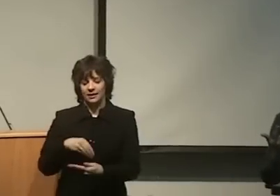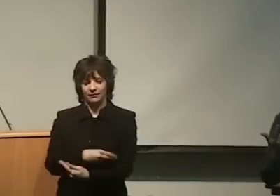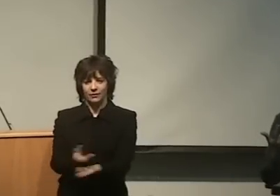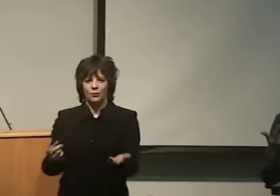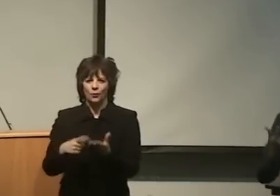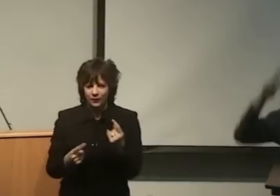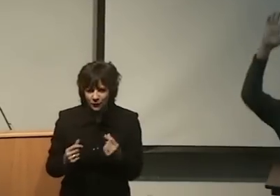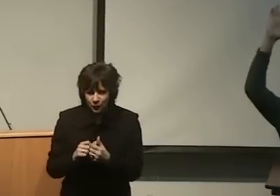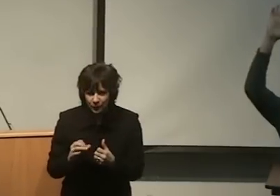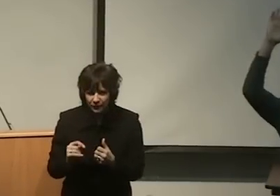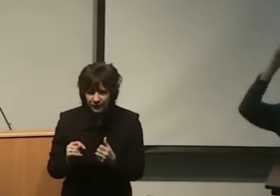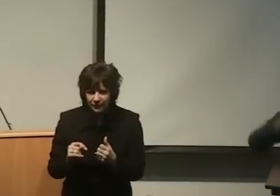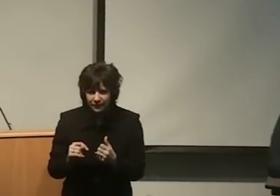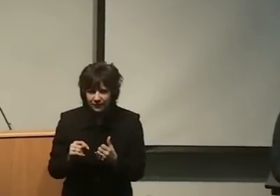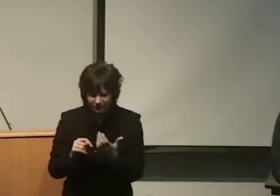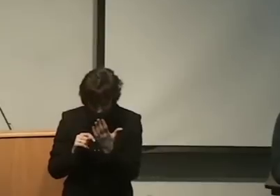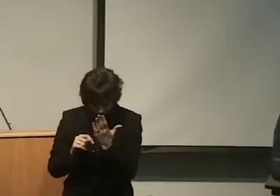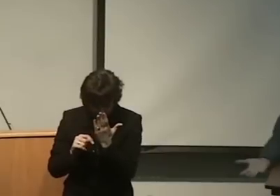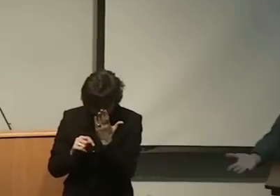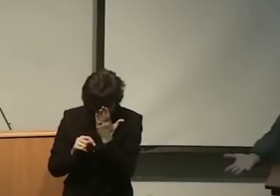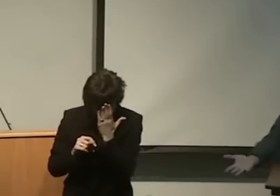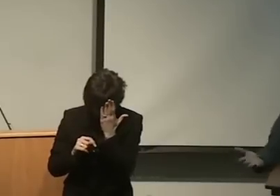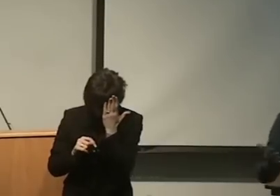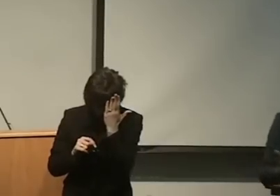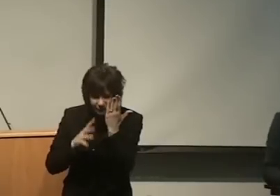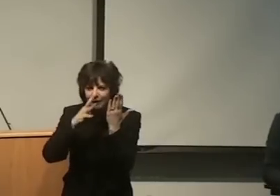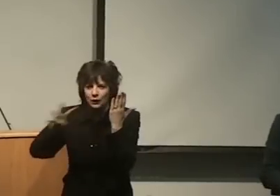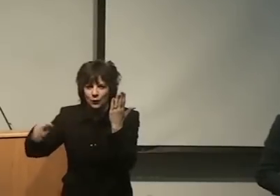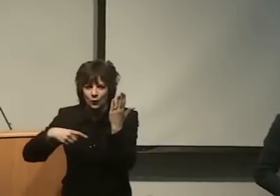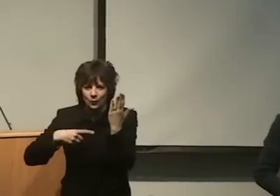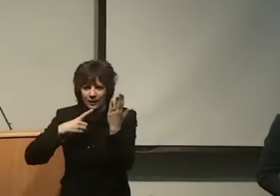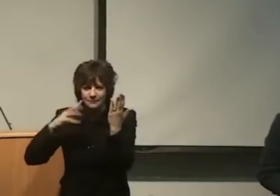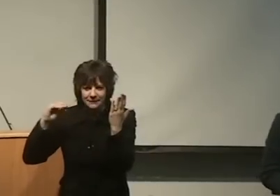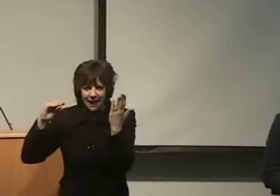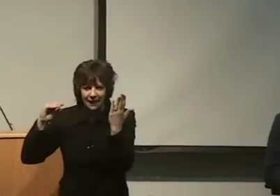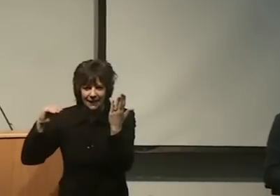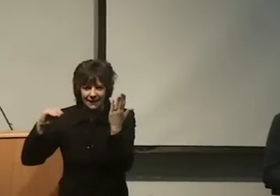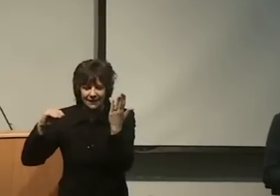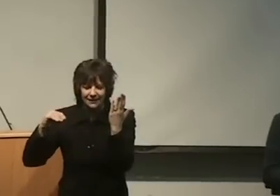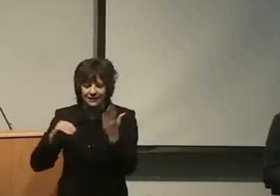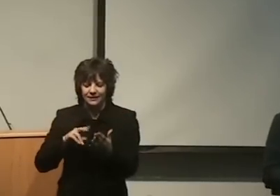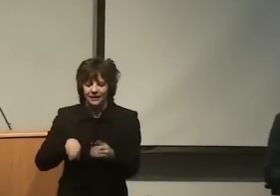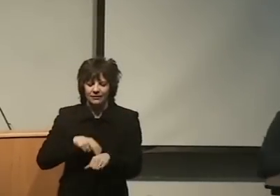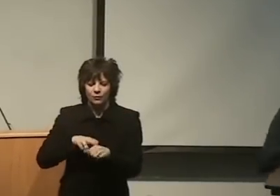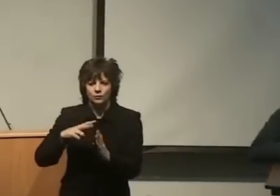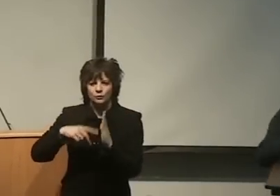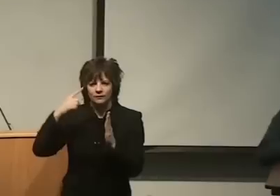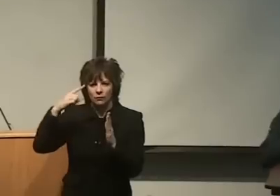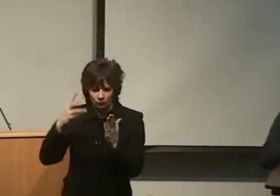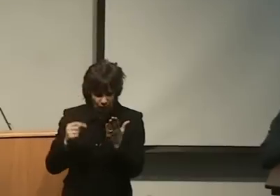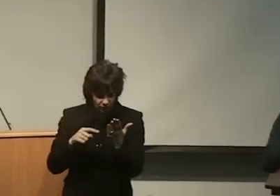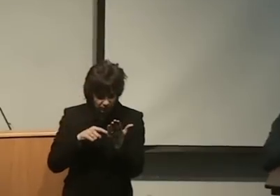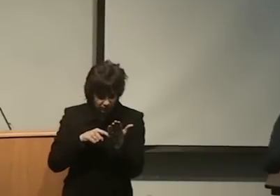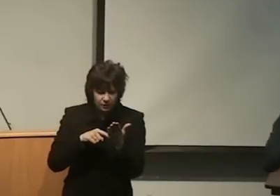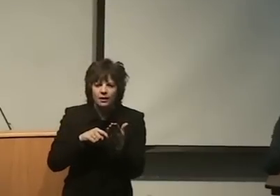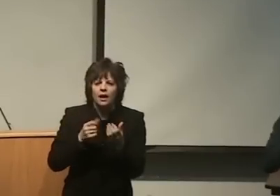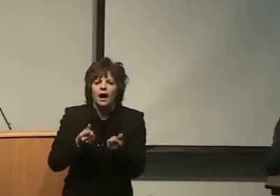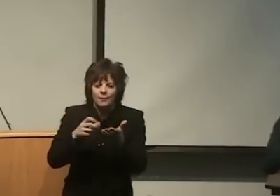They read the syllabus. And, of course, what are they reading for? They're like where's the number, how many pages of reading do we have to do?